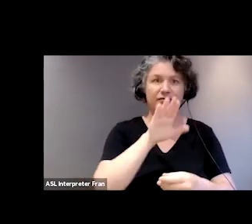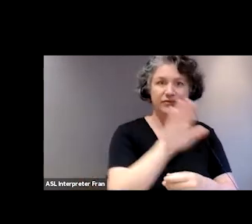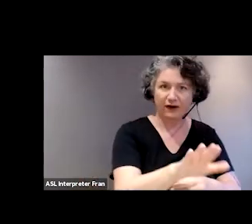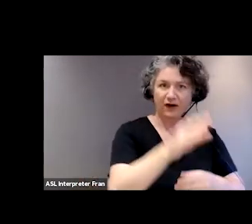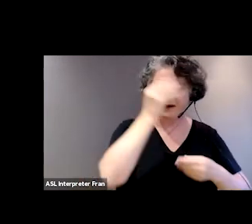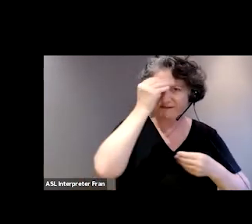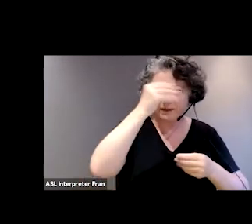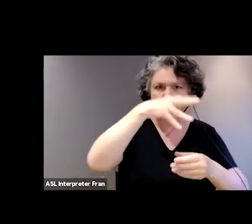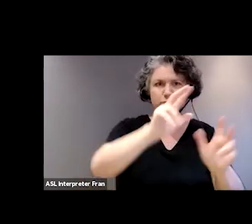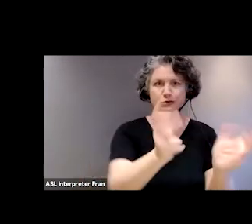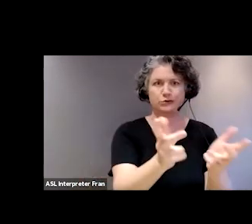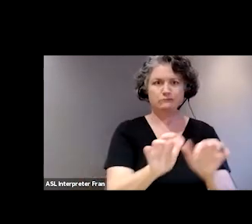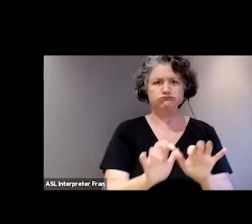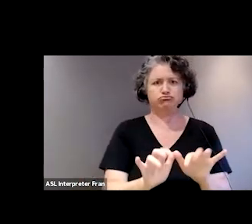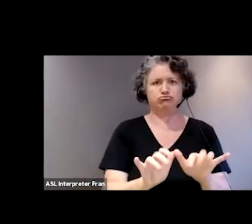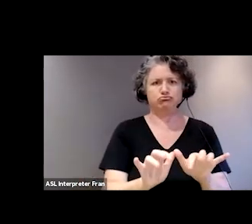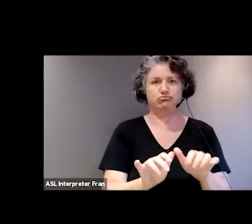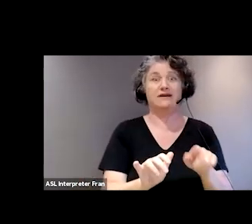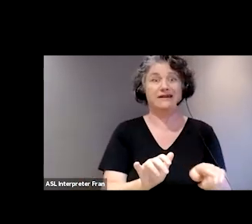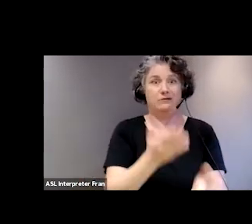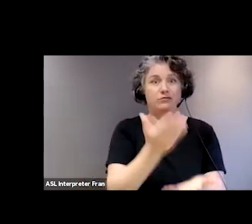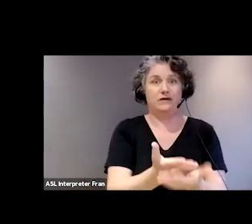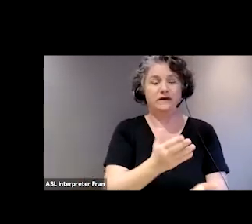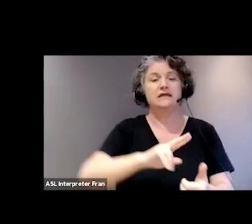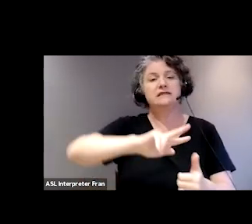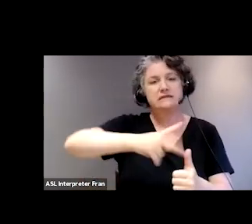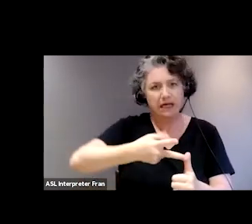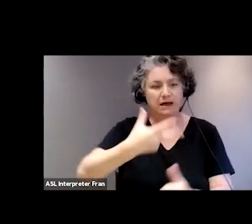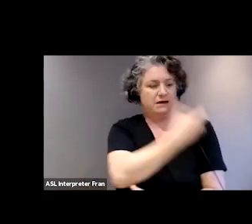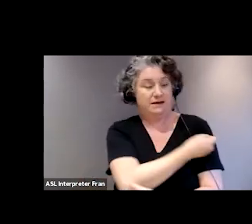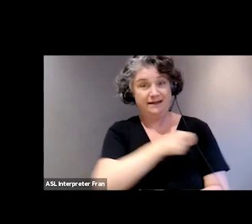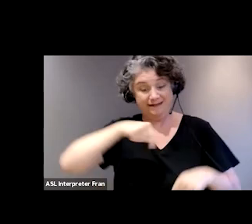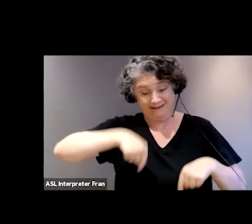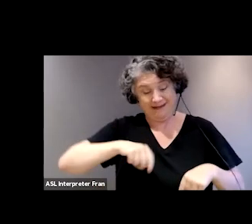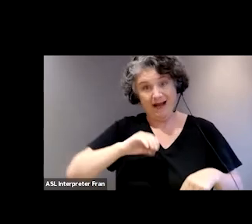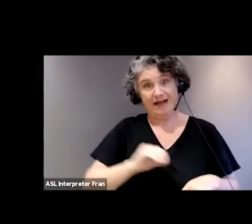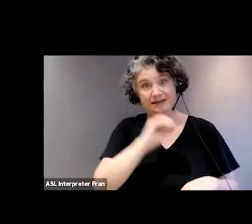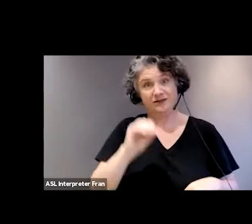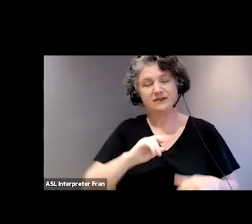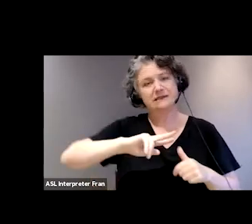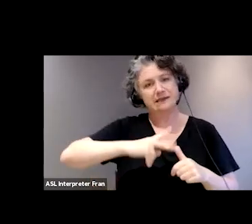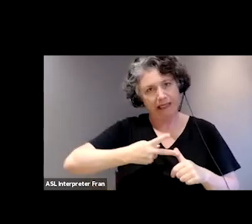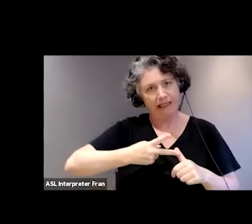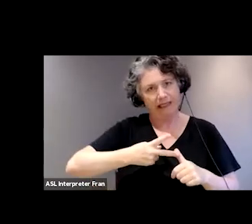I'm assuming that's the process you are speaking to, that they have connected with Toronto public